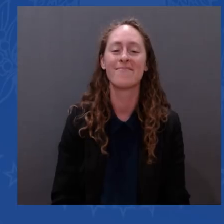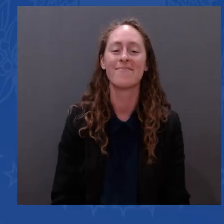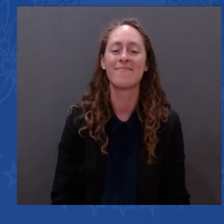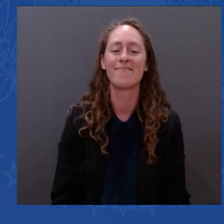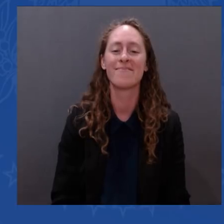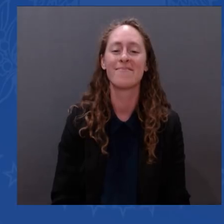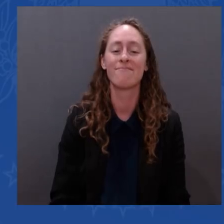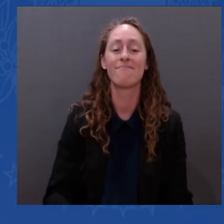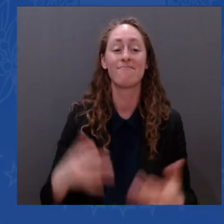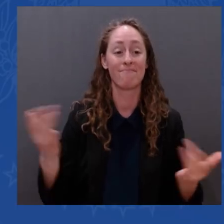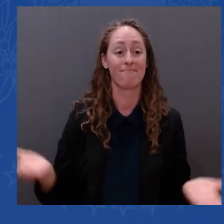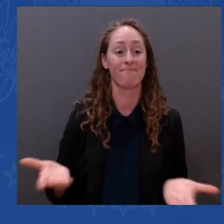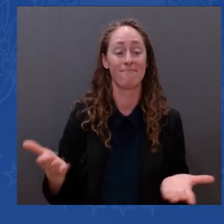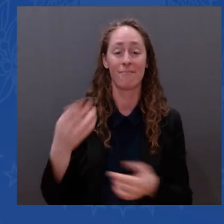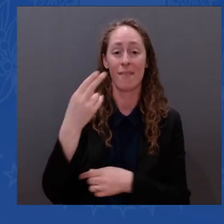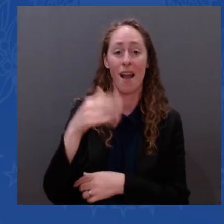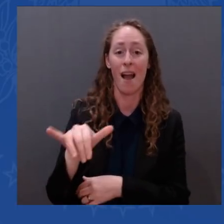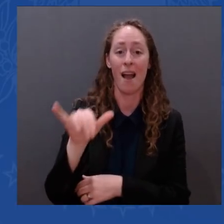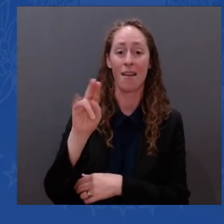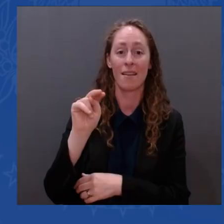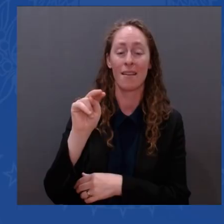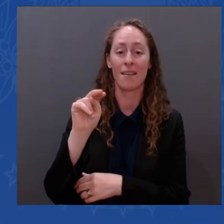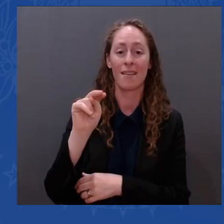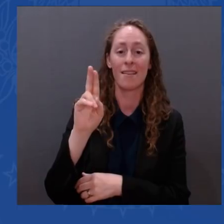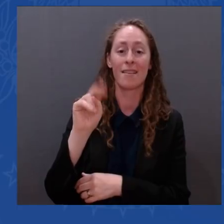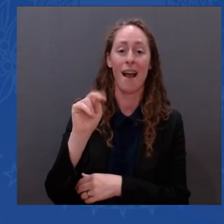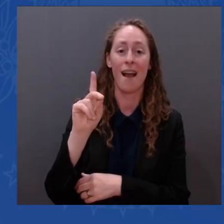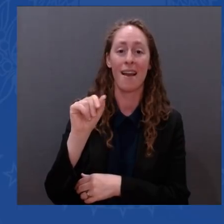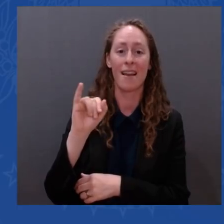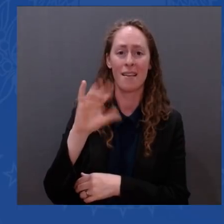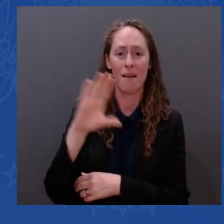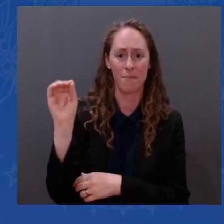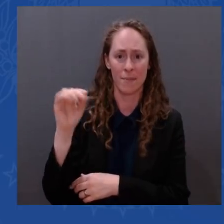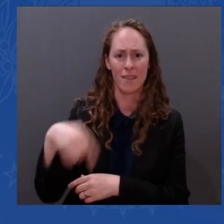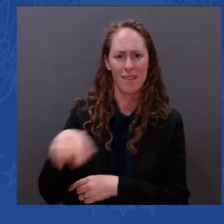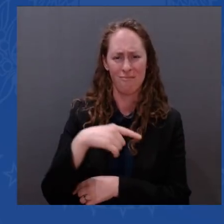supporting more than 100,000 jobs across the country.